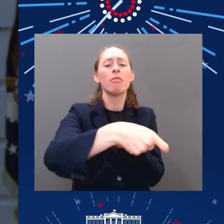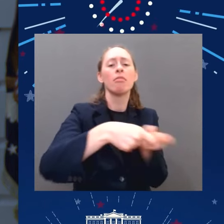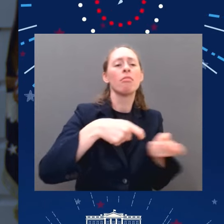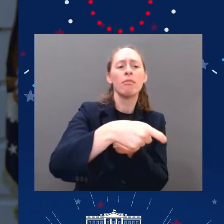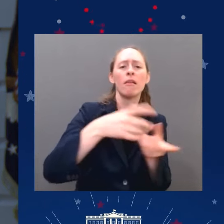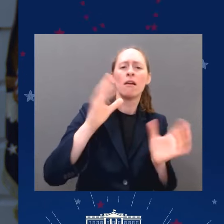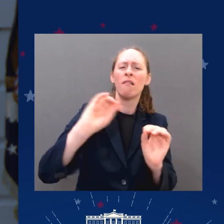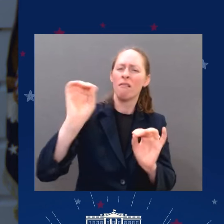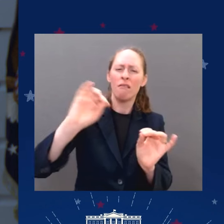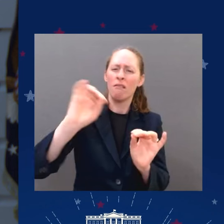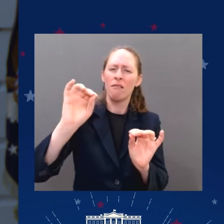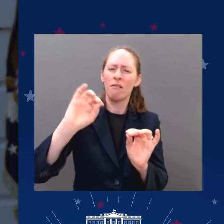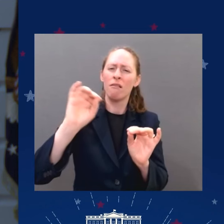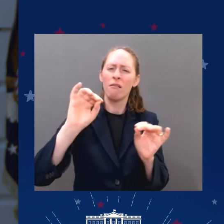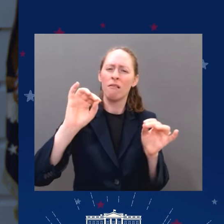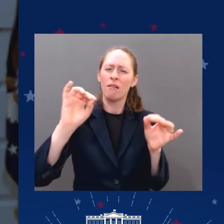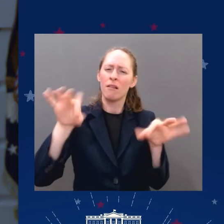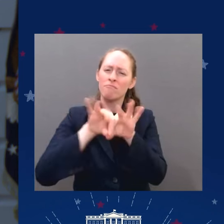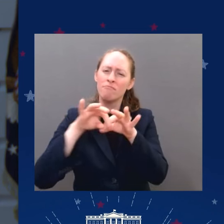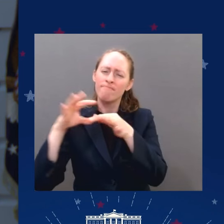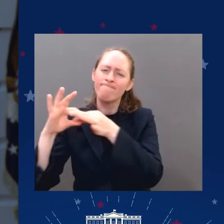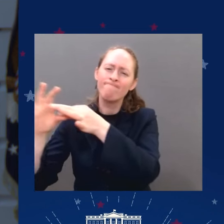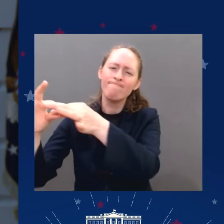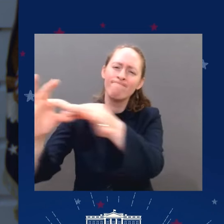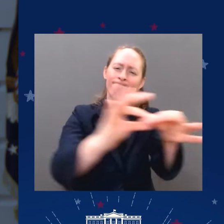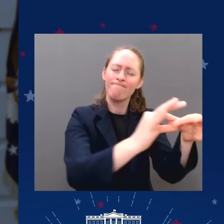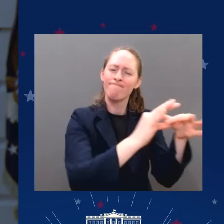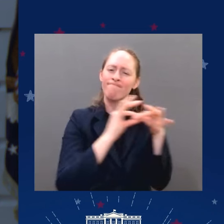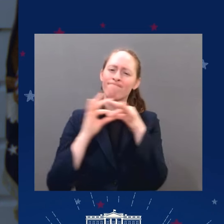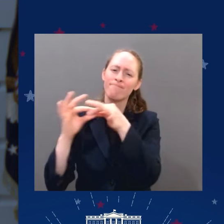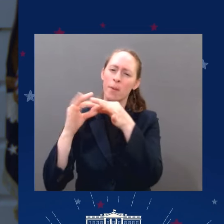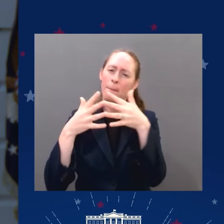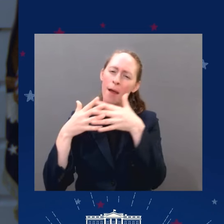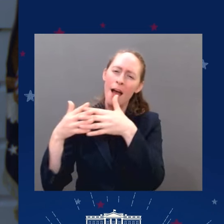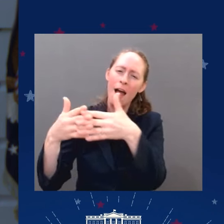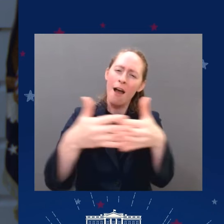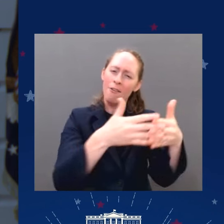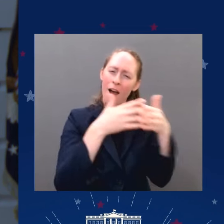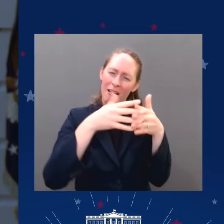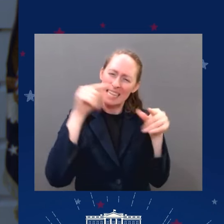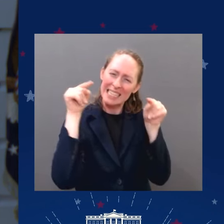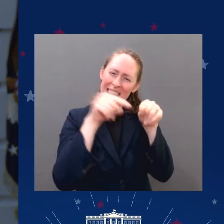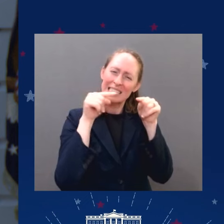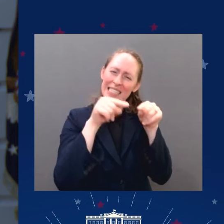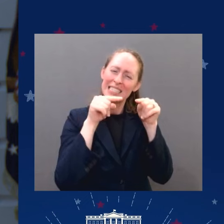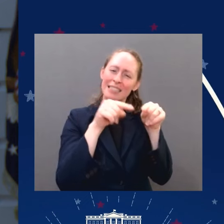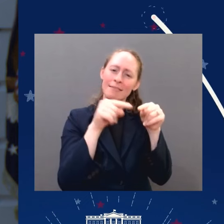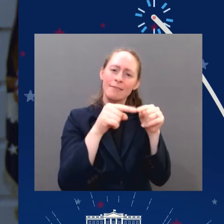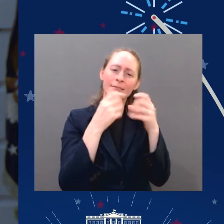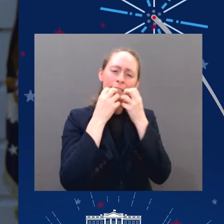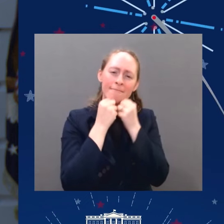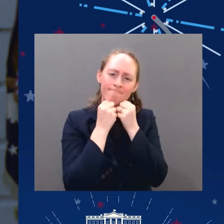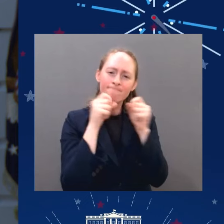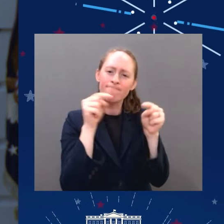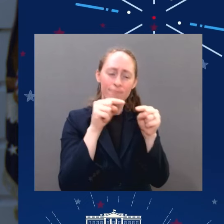a project that says we're all in this together, and the ambitions of a few cannot be allowed to prevail